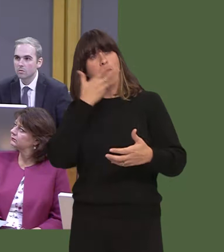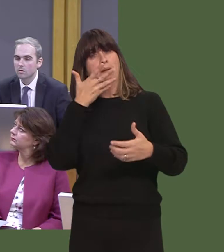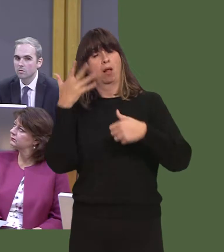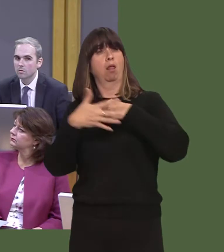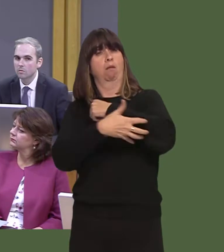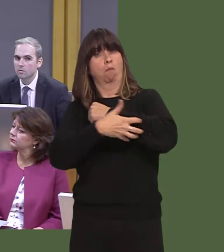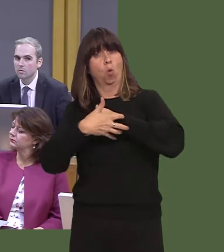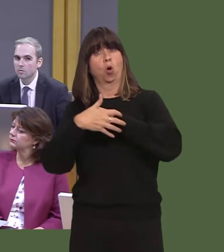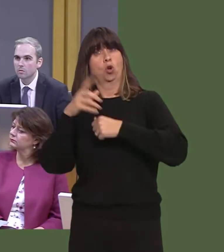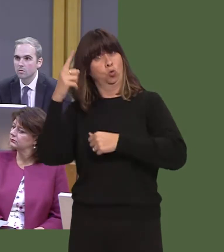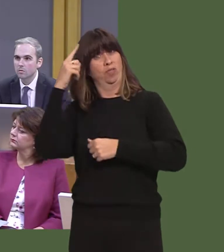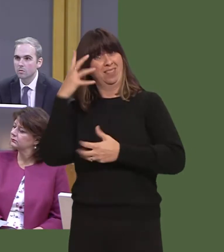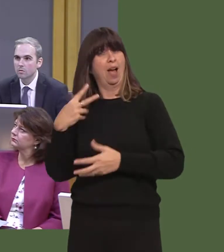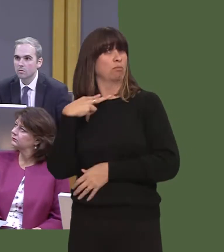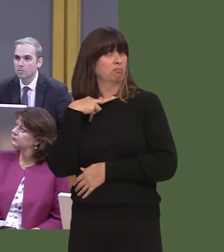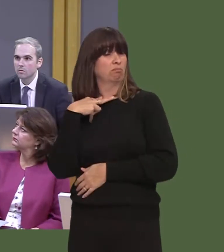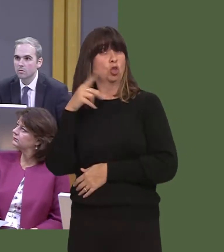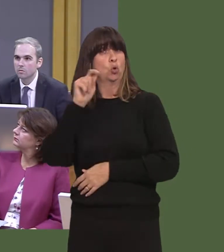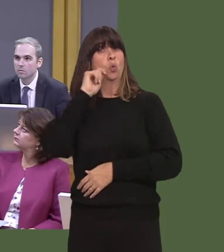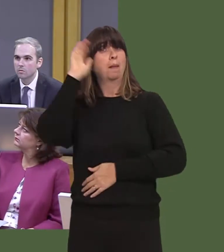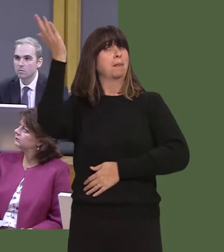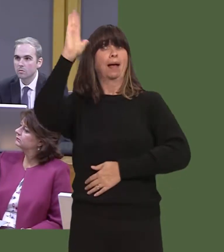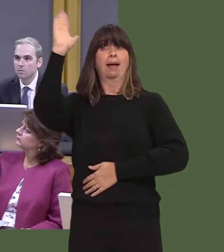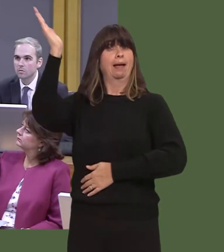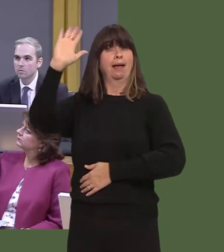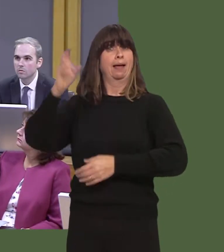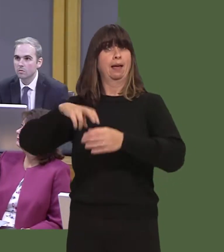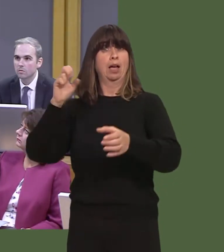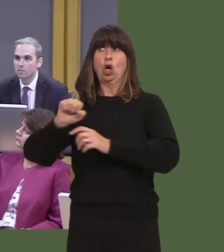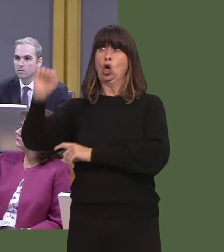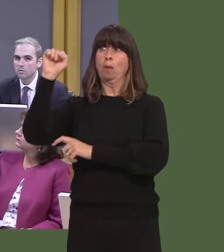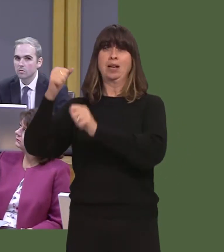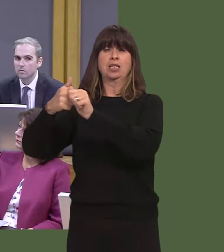Do you regret leaving behind an economy that even former communist countries are now outstripping?